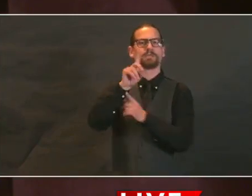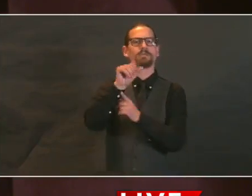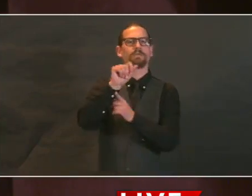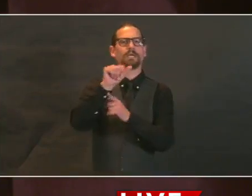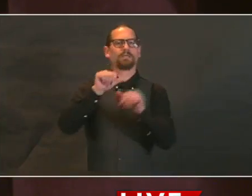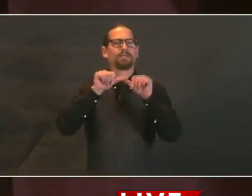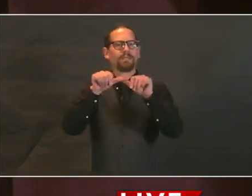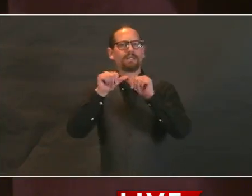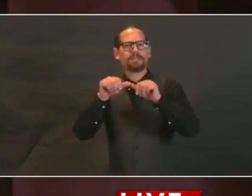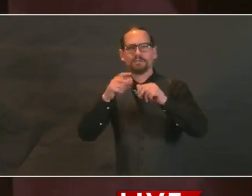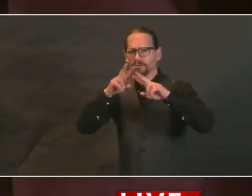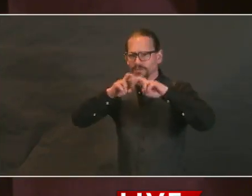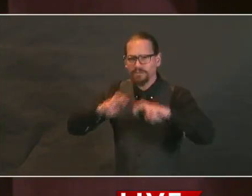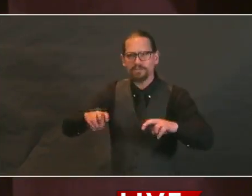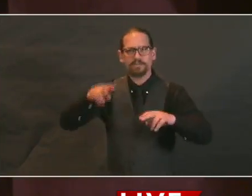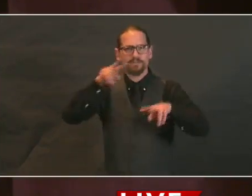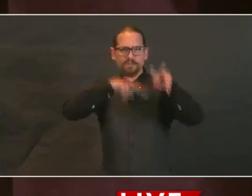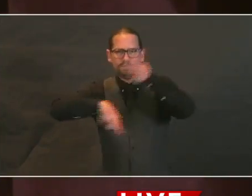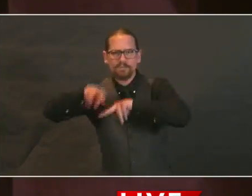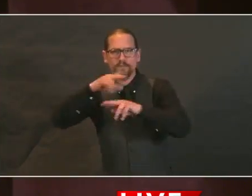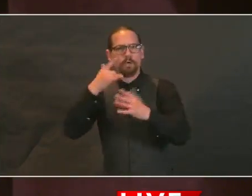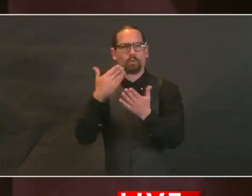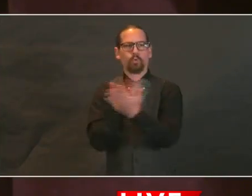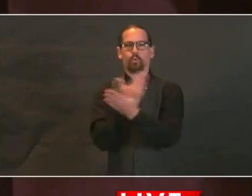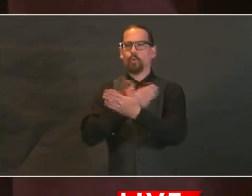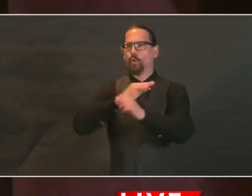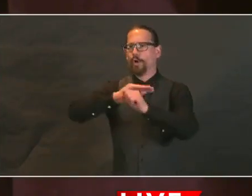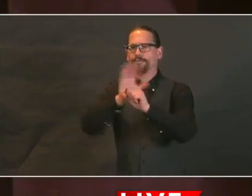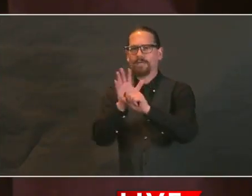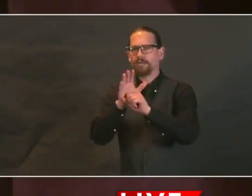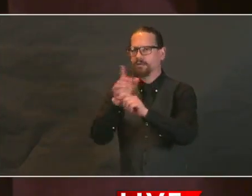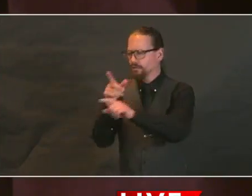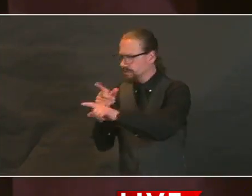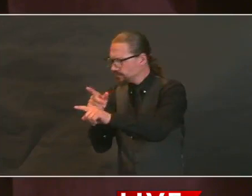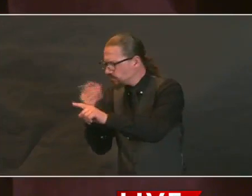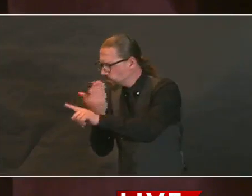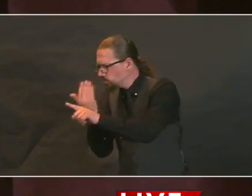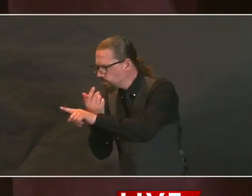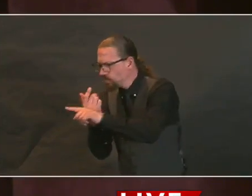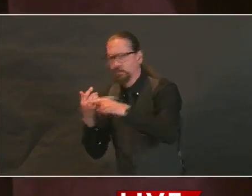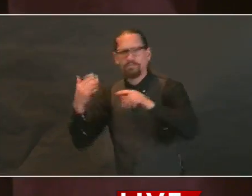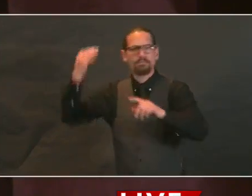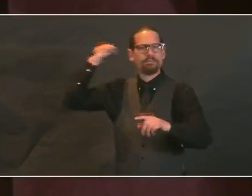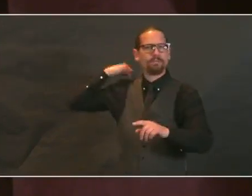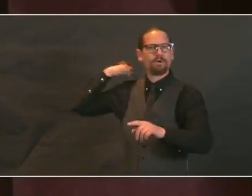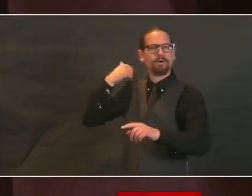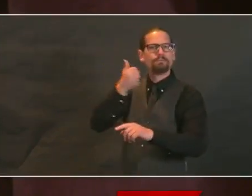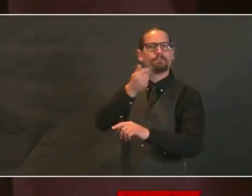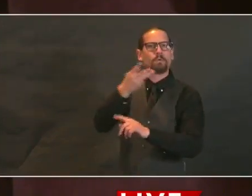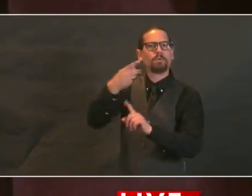THE VIRUSES ARE NOW COMPARED TO EVEN JUST A FEW MONTHS